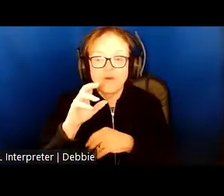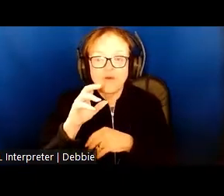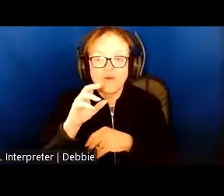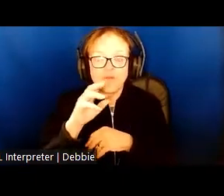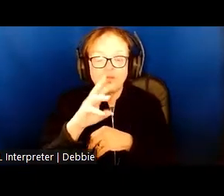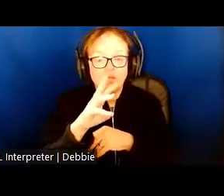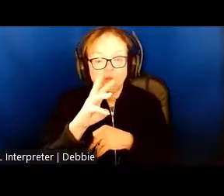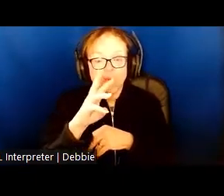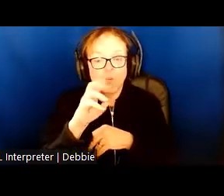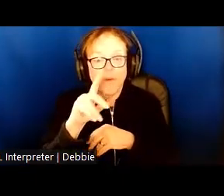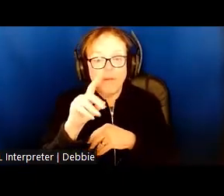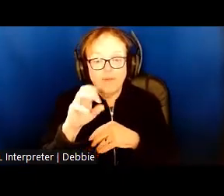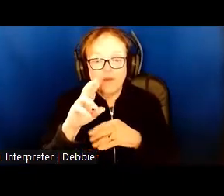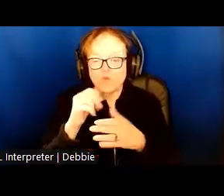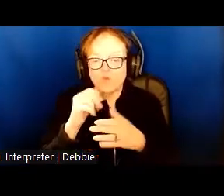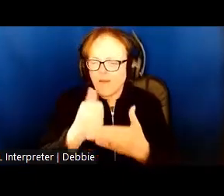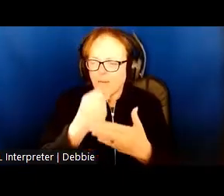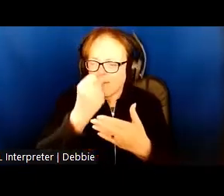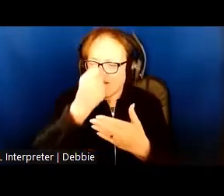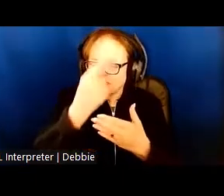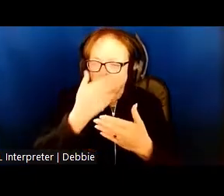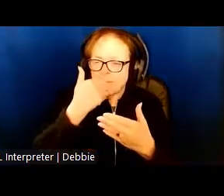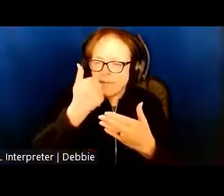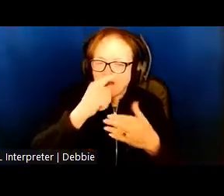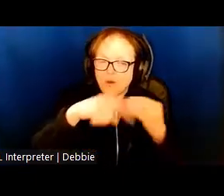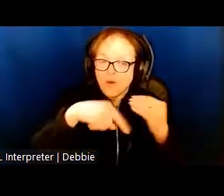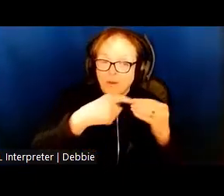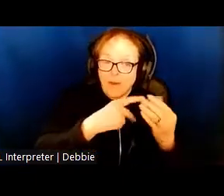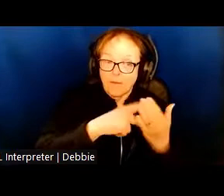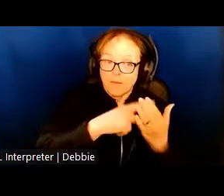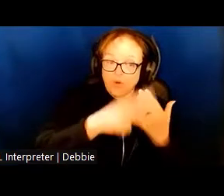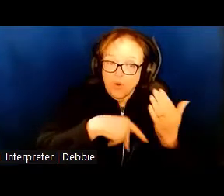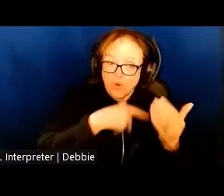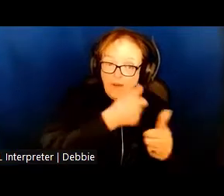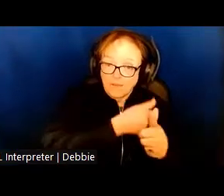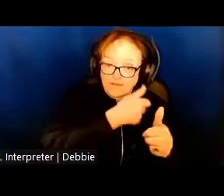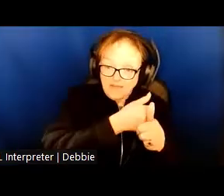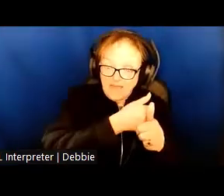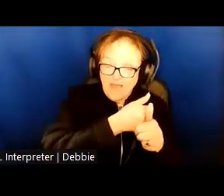gain a better understanding of the program and its requirements but is not intended as